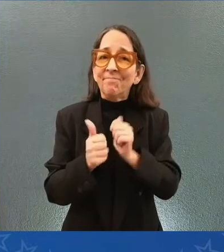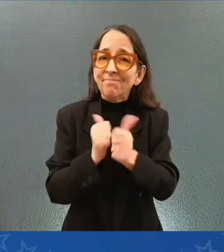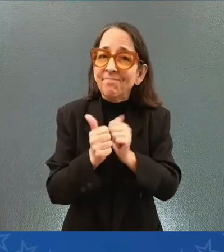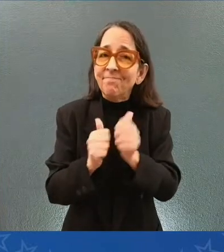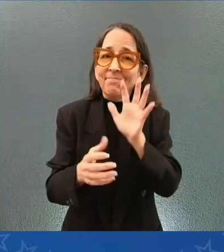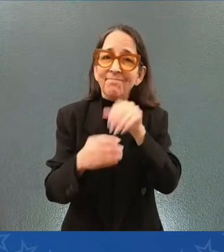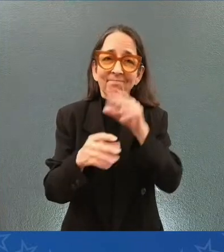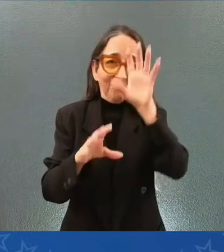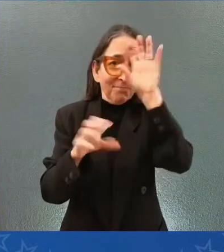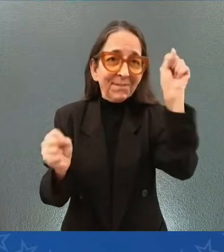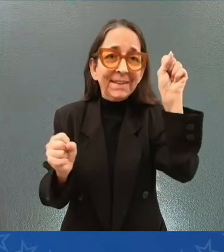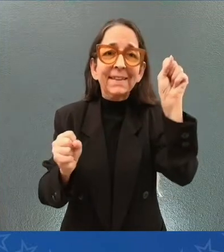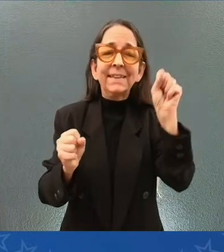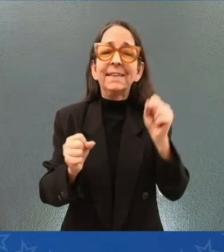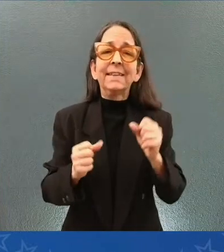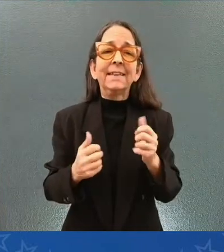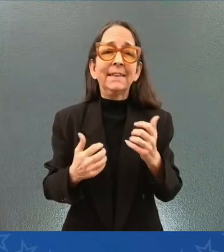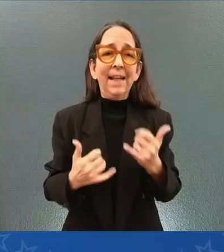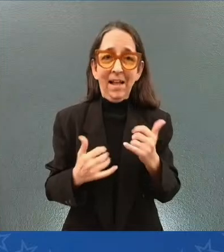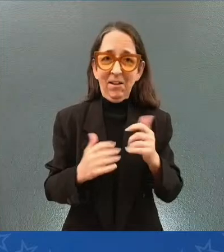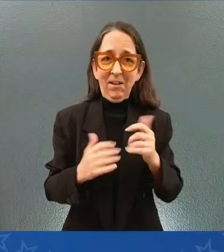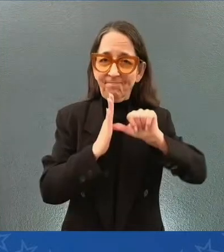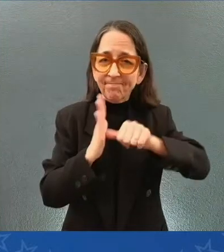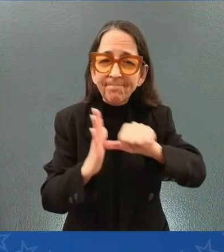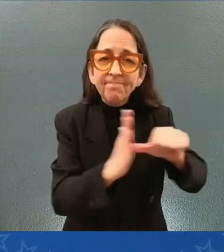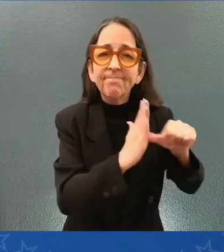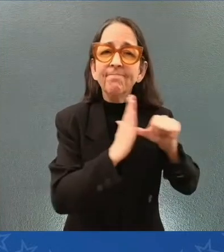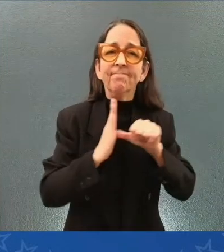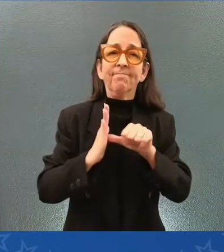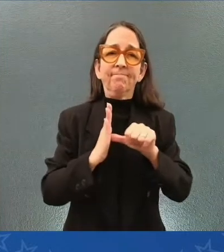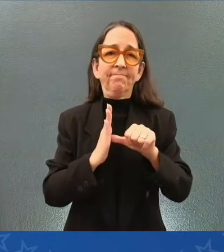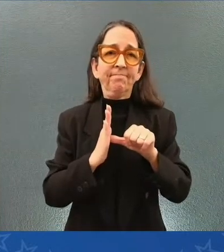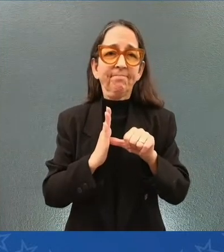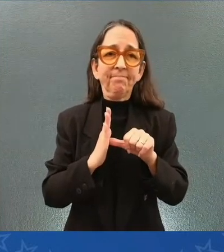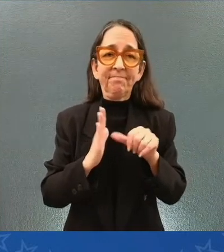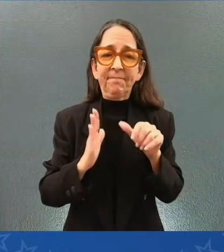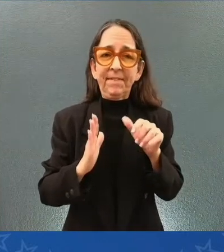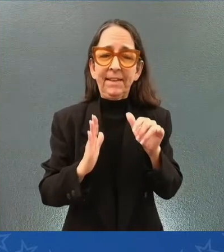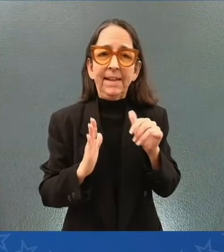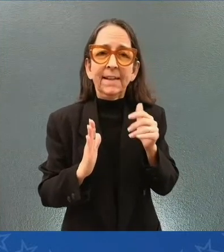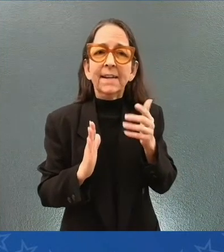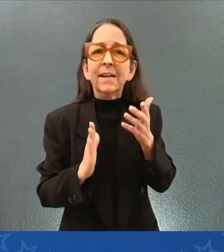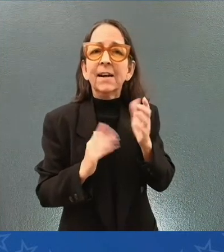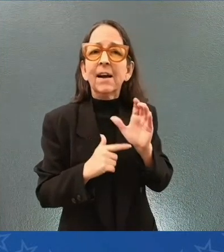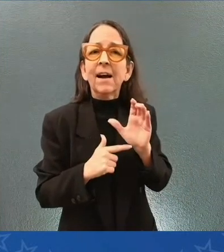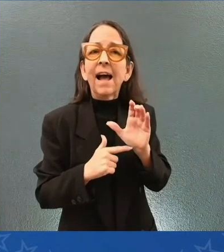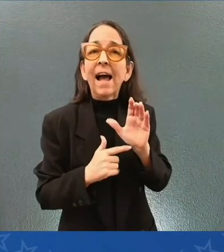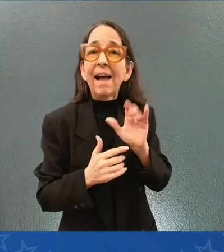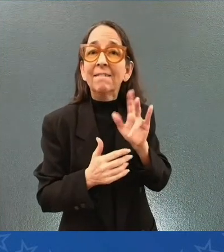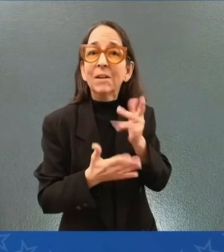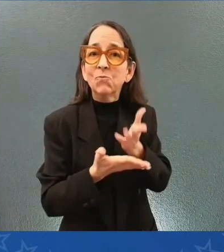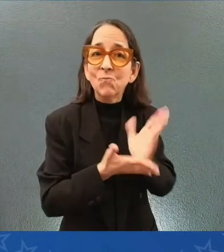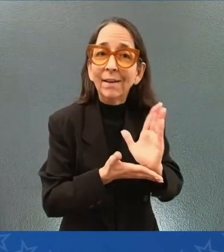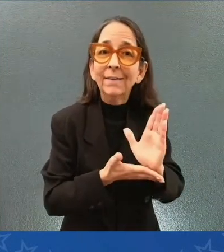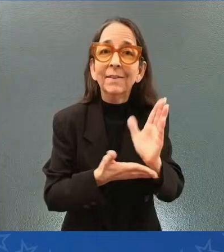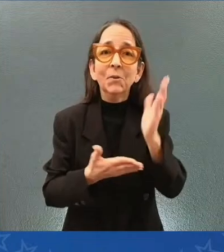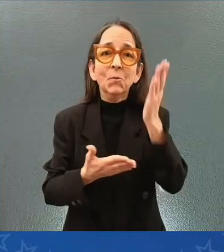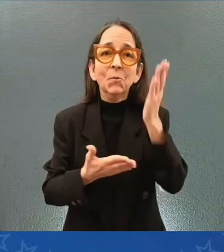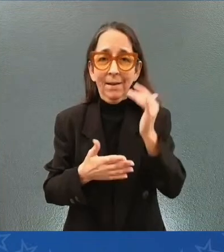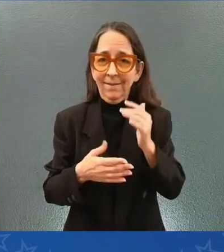he focused the nation's moral compass on the cause of civil rights, the dignity of the poor, and the ripples of hope we can each cast